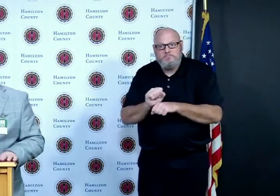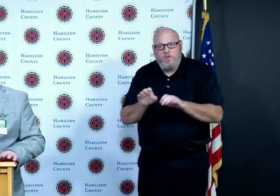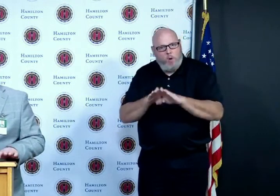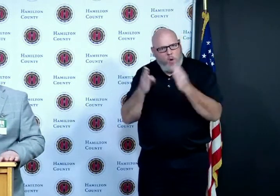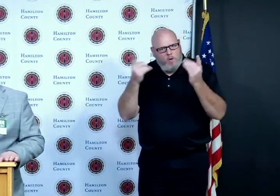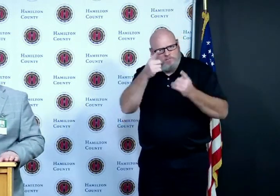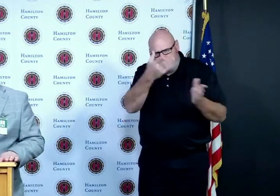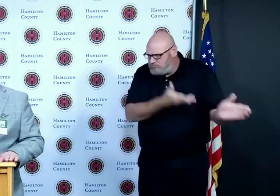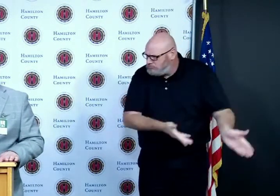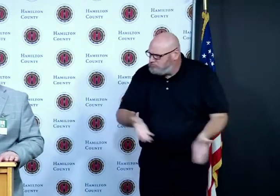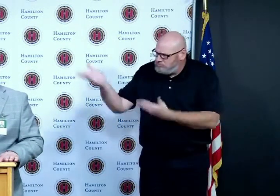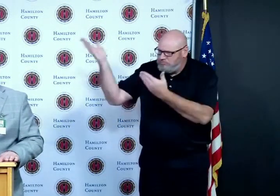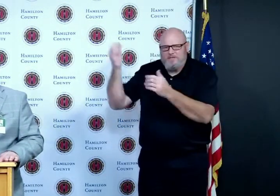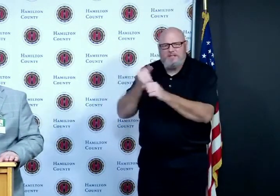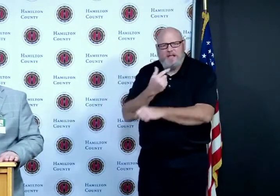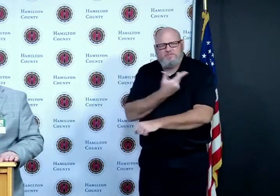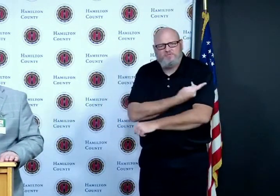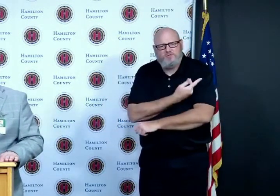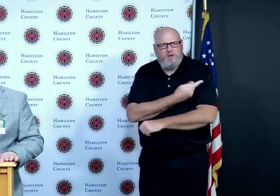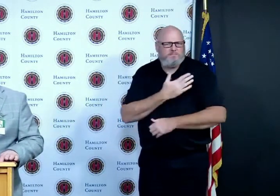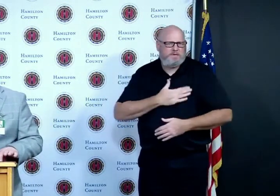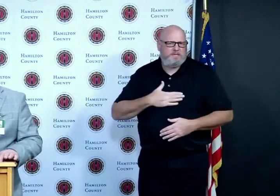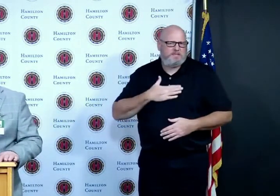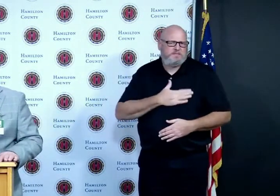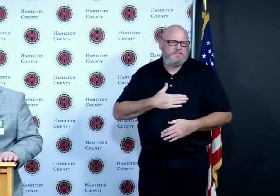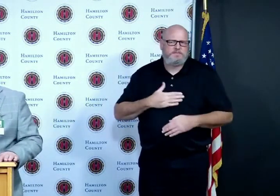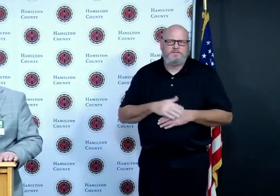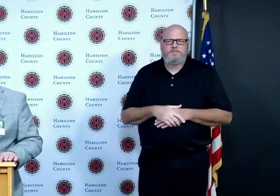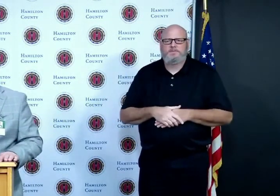please realize that if you pass up that moment in time it might be a little bit before we get